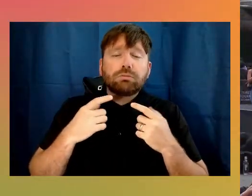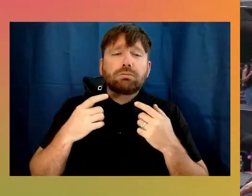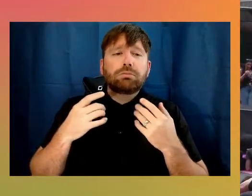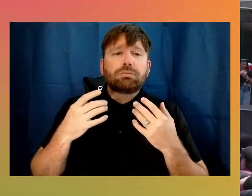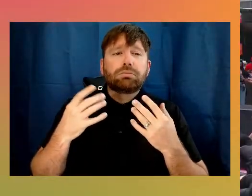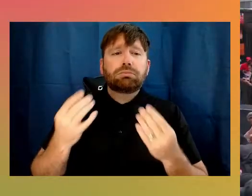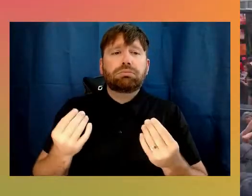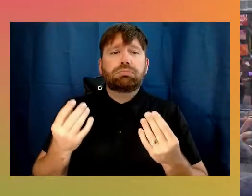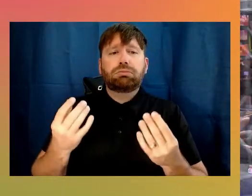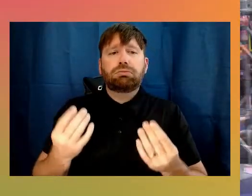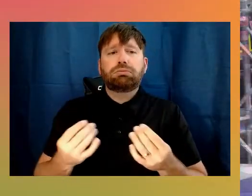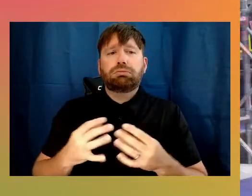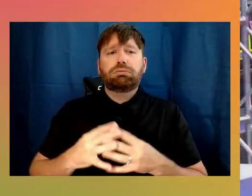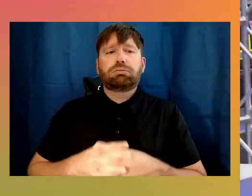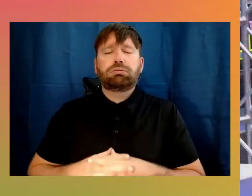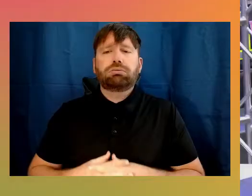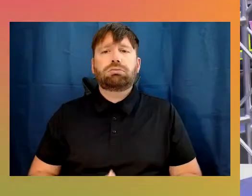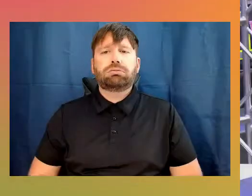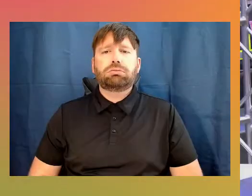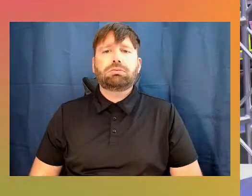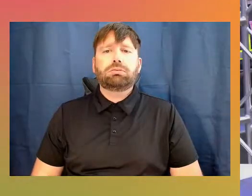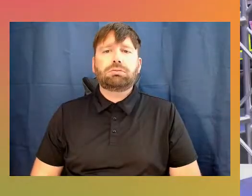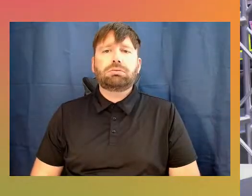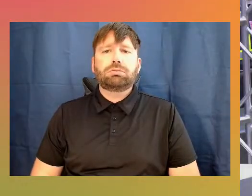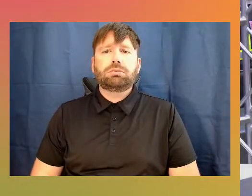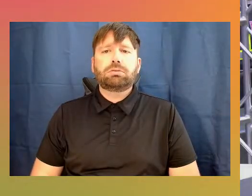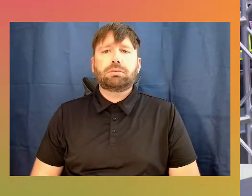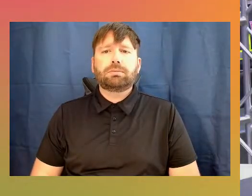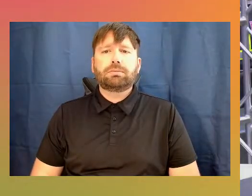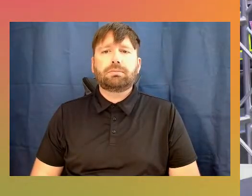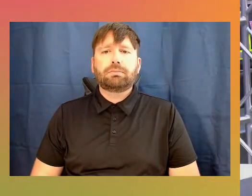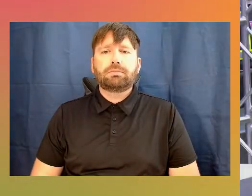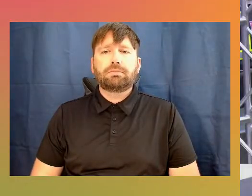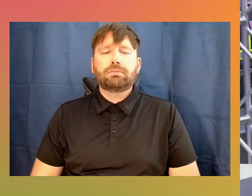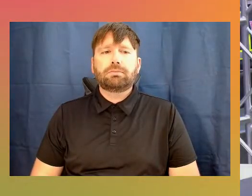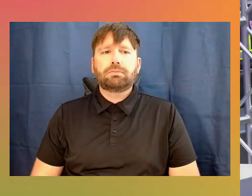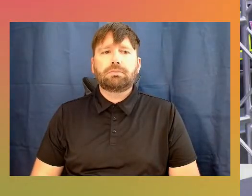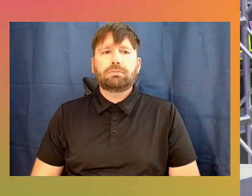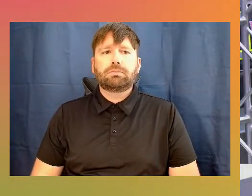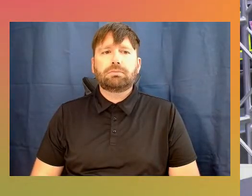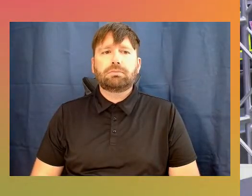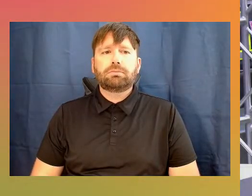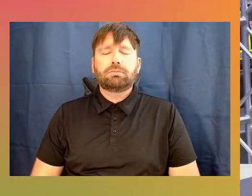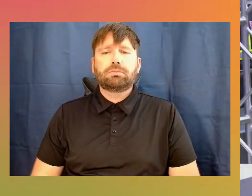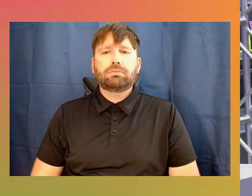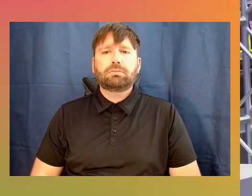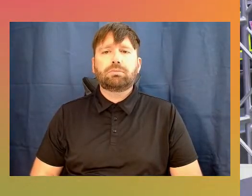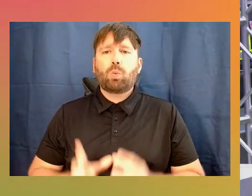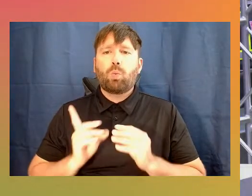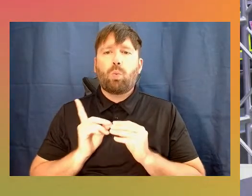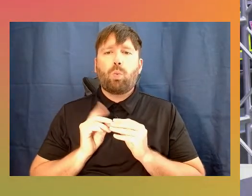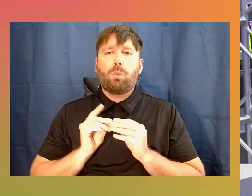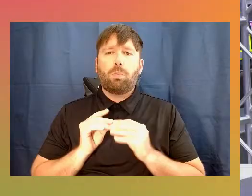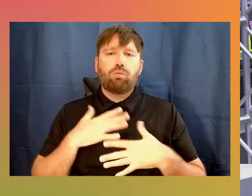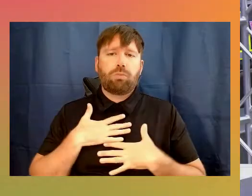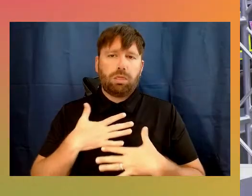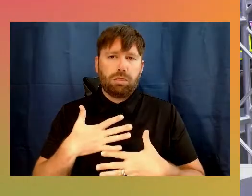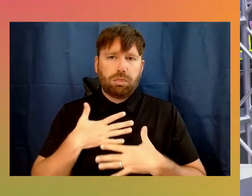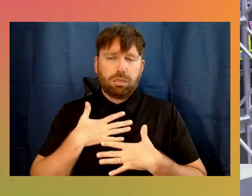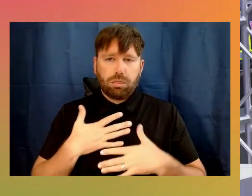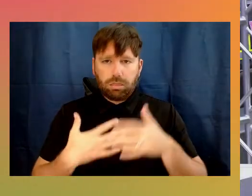SOFTENING THROUGH THE FOUR